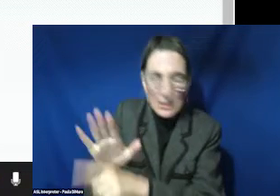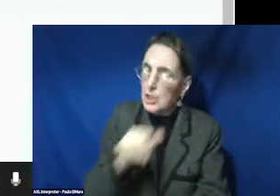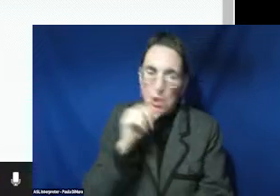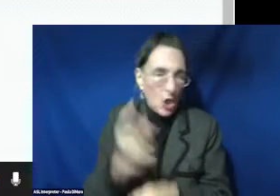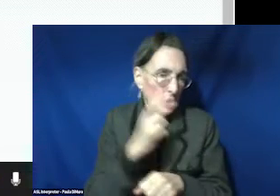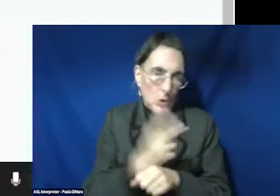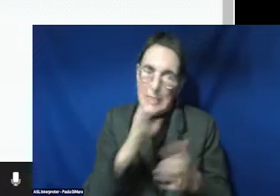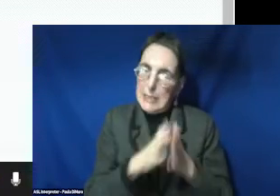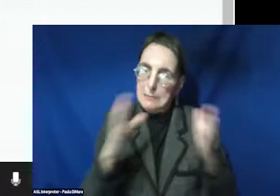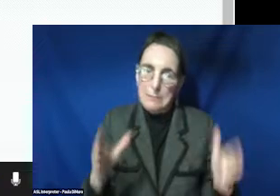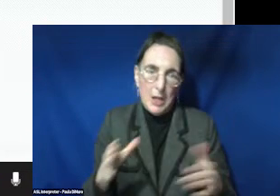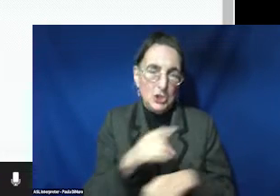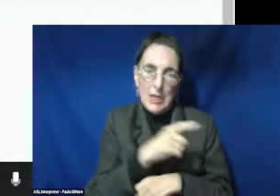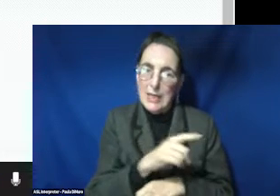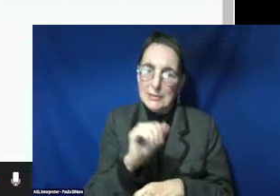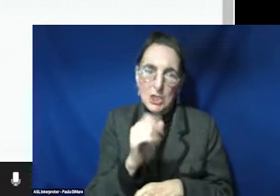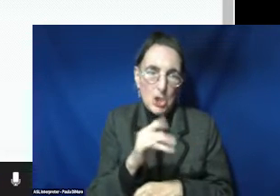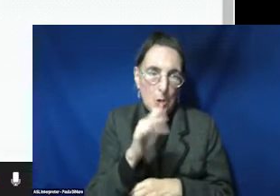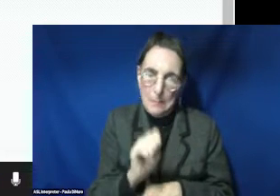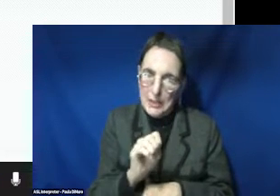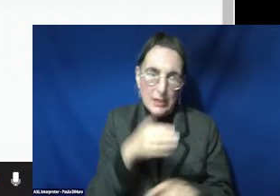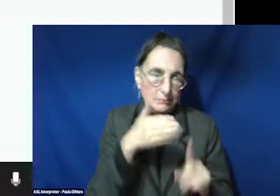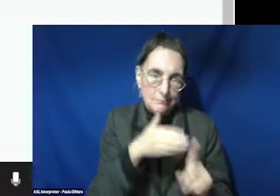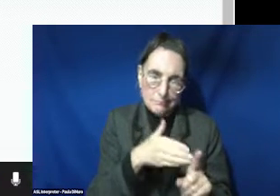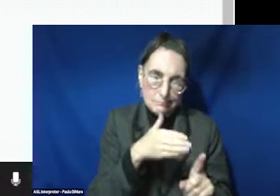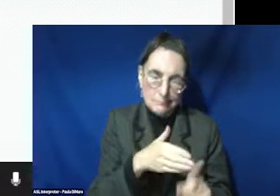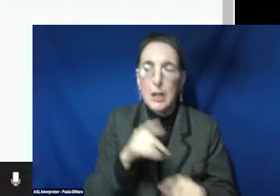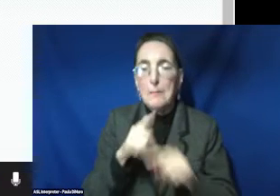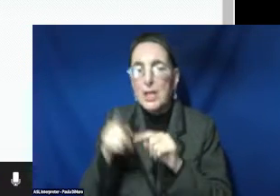of the form elements of the PDF and it might produce some unexpected results.